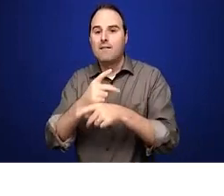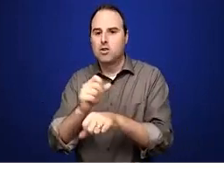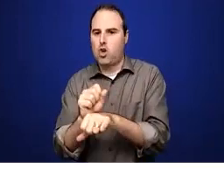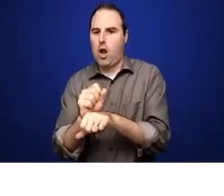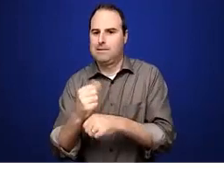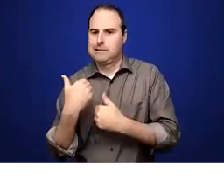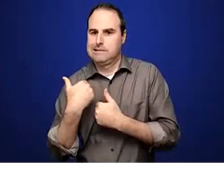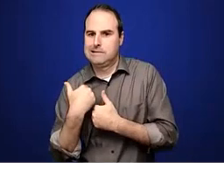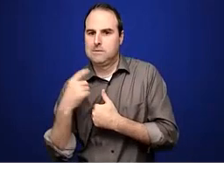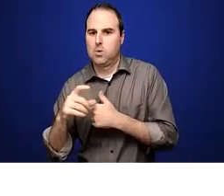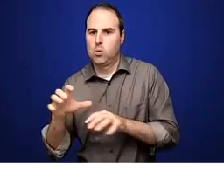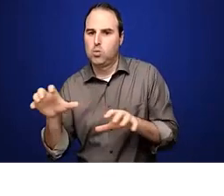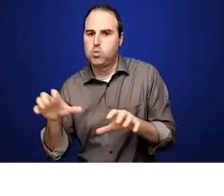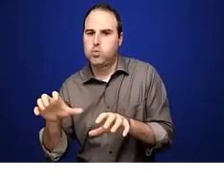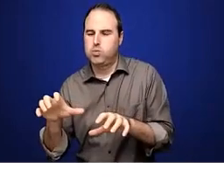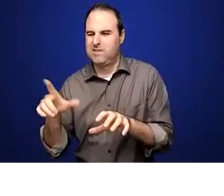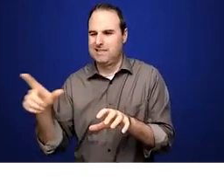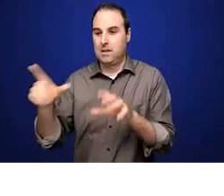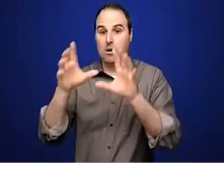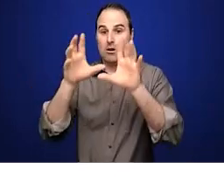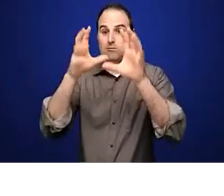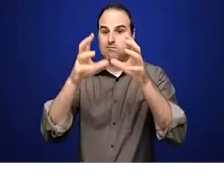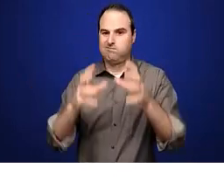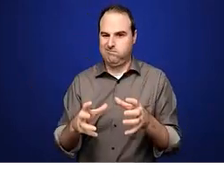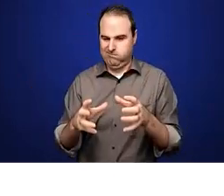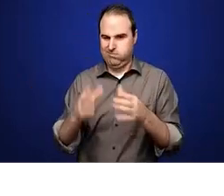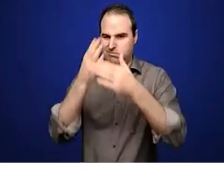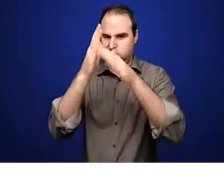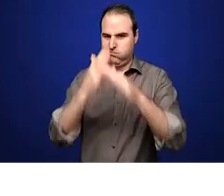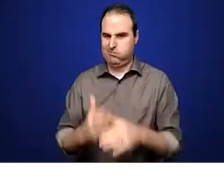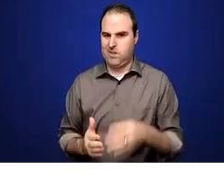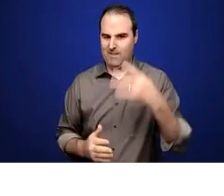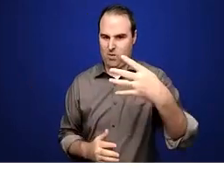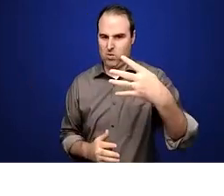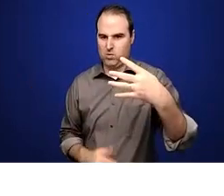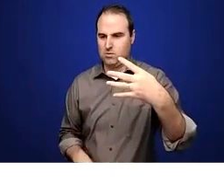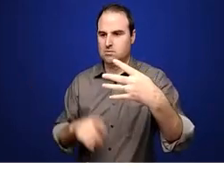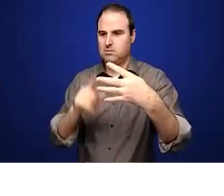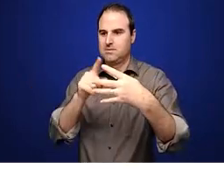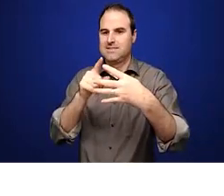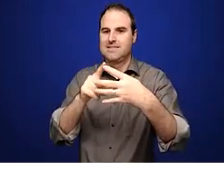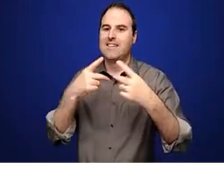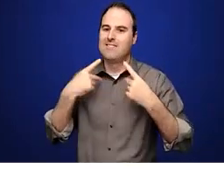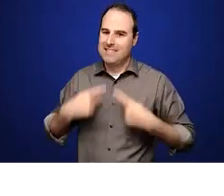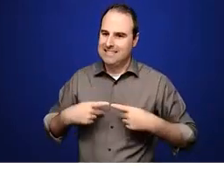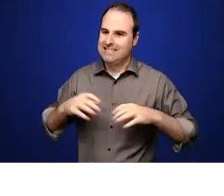that are organized in four demands, the physical demands, cognitive job demands, working with others,